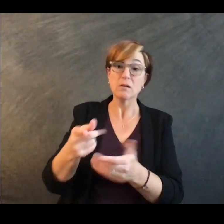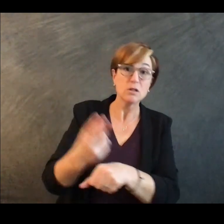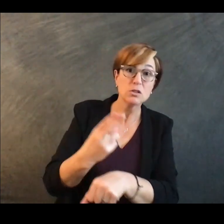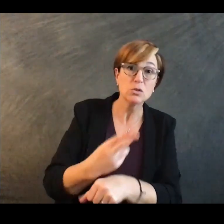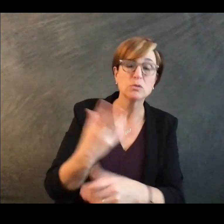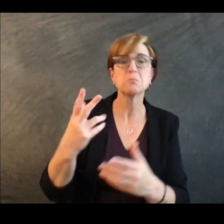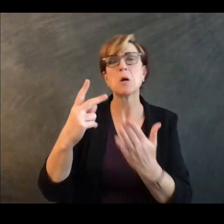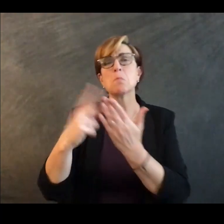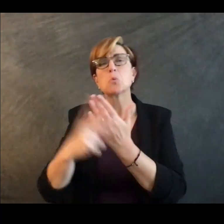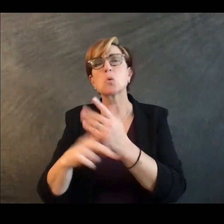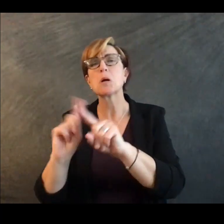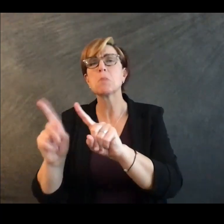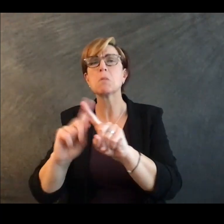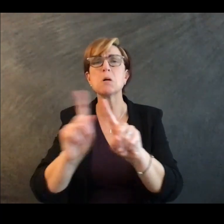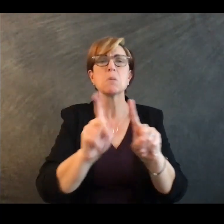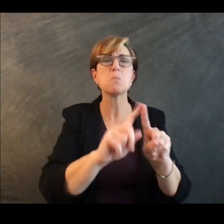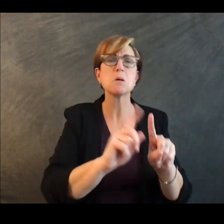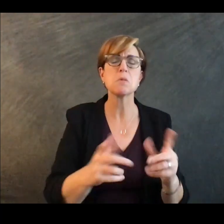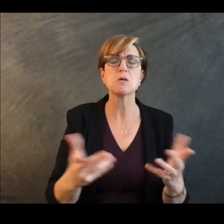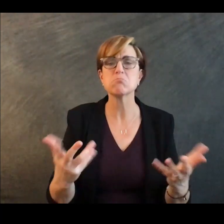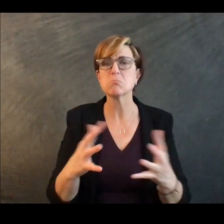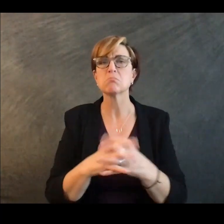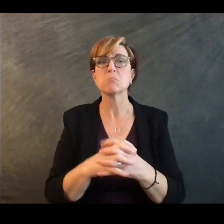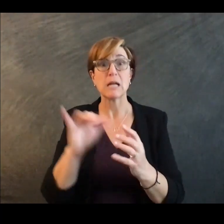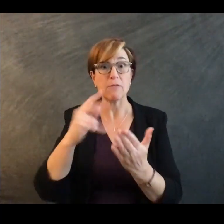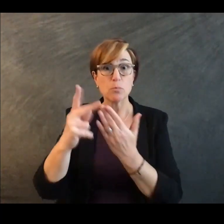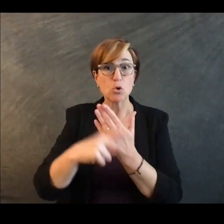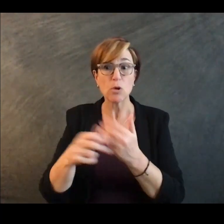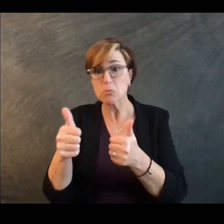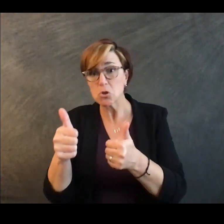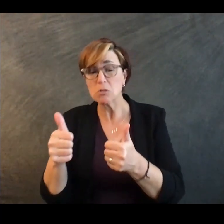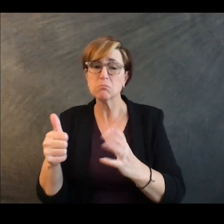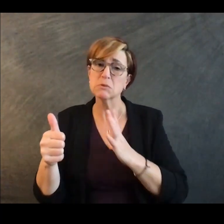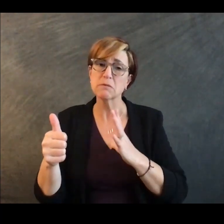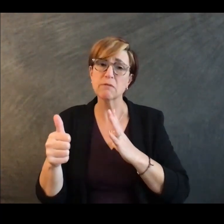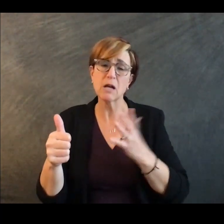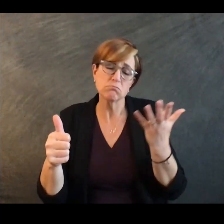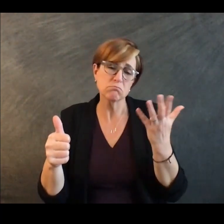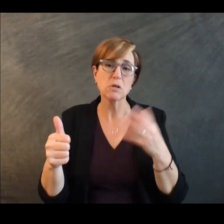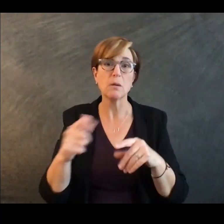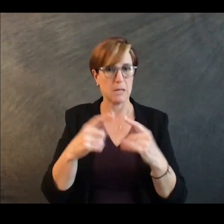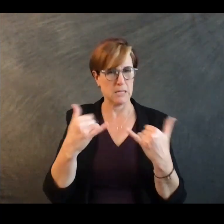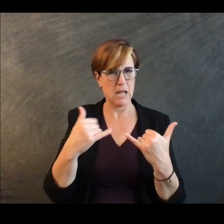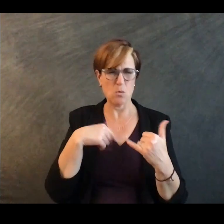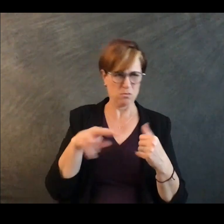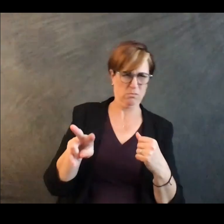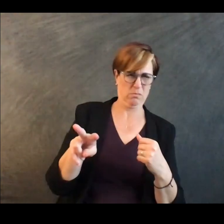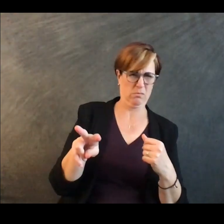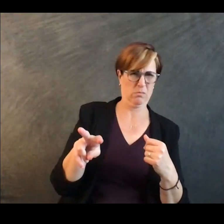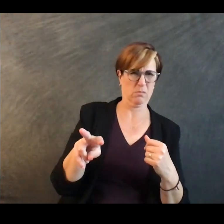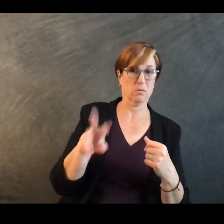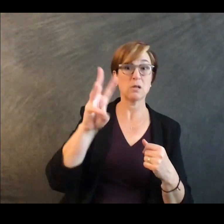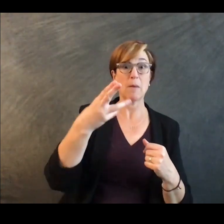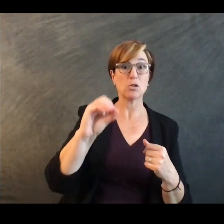much bigger numbers and if the programs are good that's great as far as we're concerned but we want to look into a World Health Organization because they